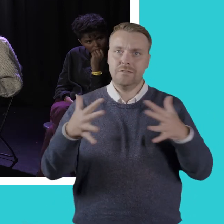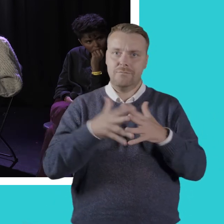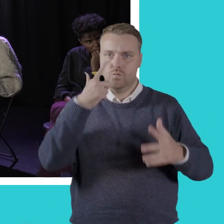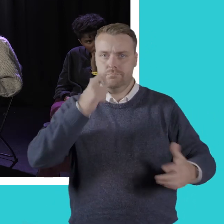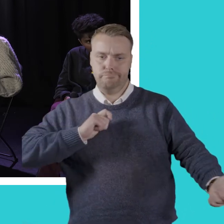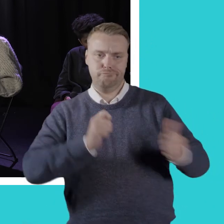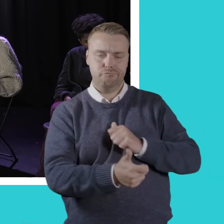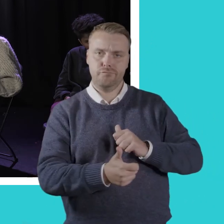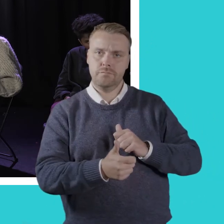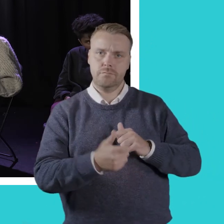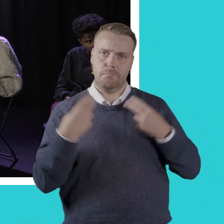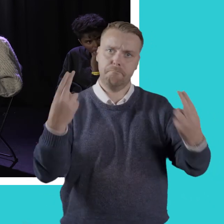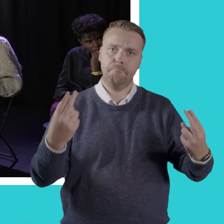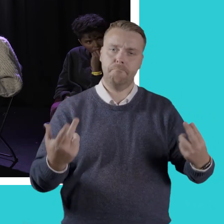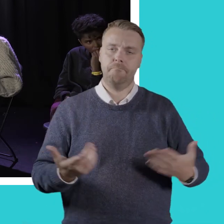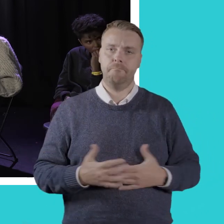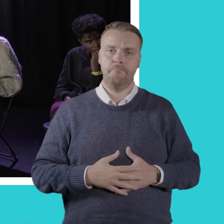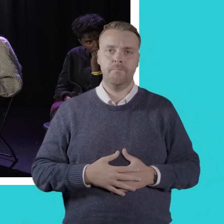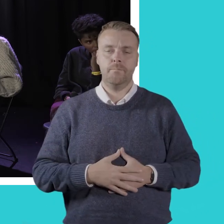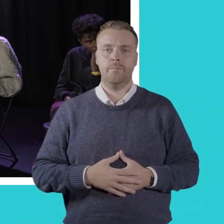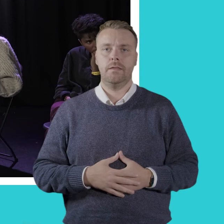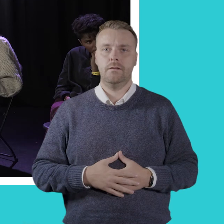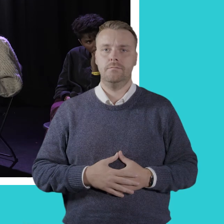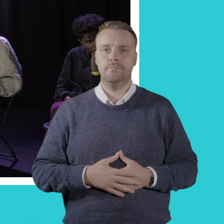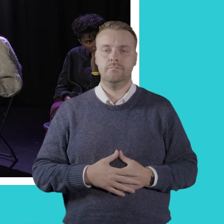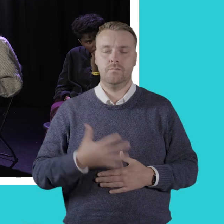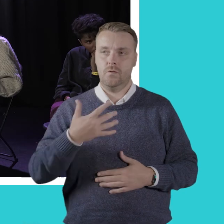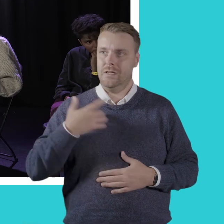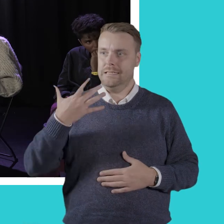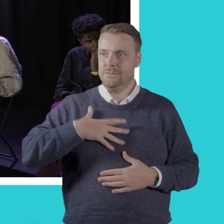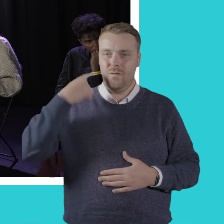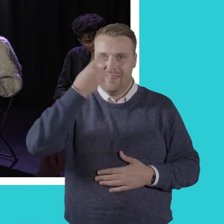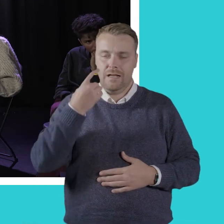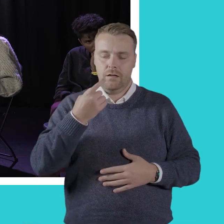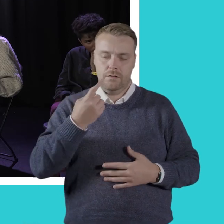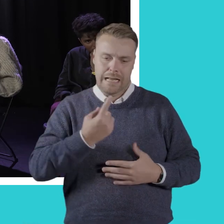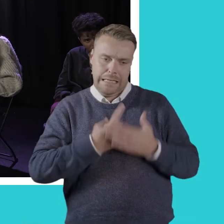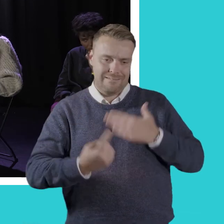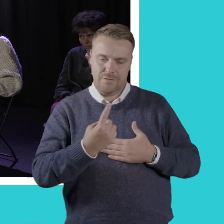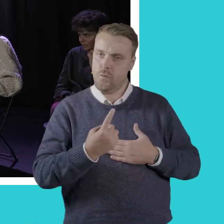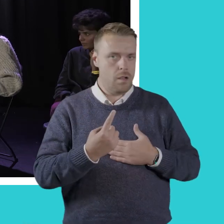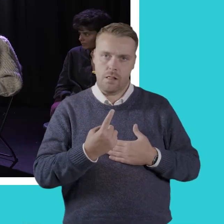as opposed to I don't know like thinking super individually. That's my commentary.